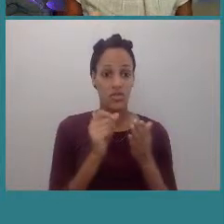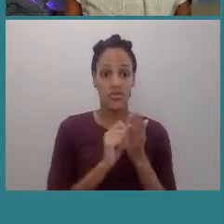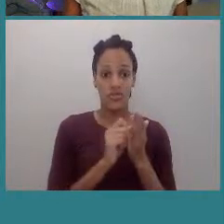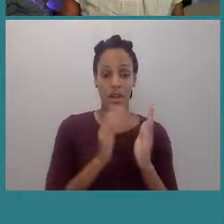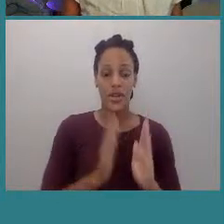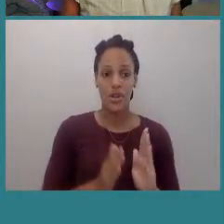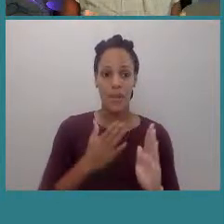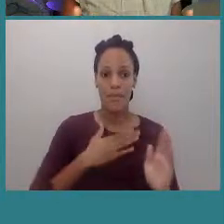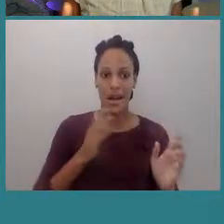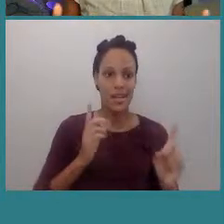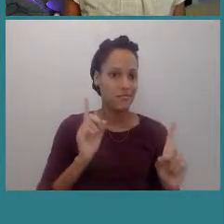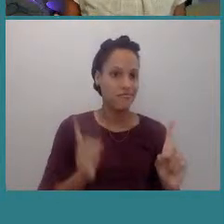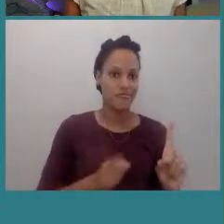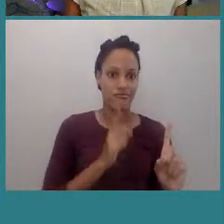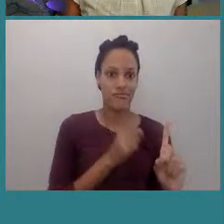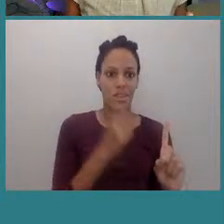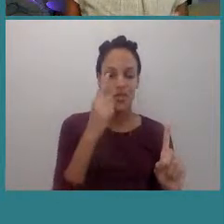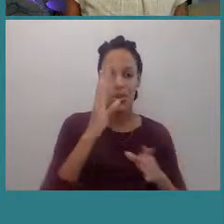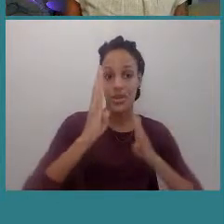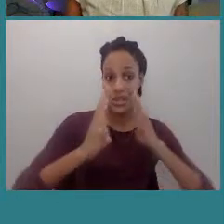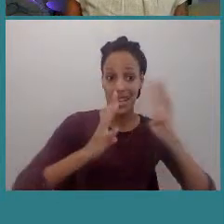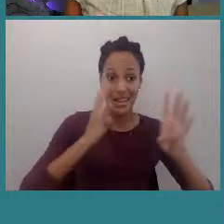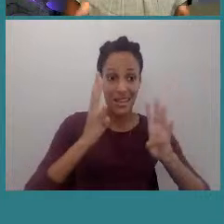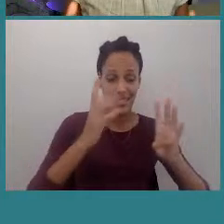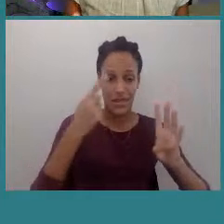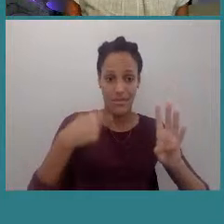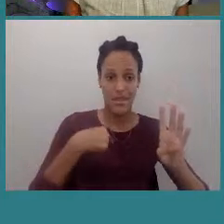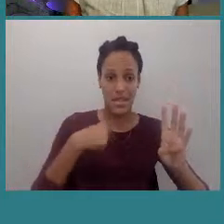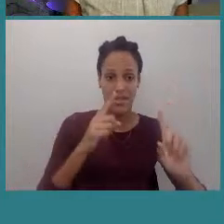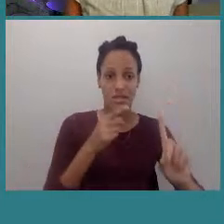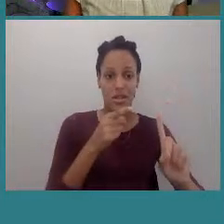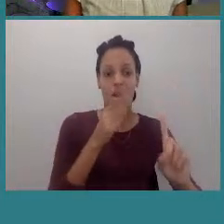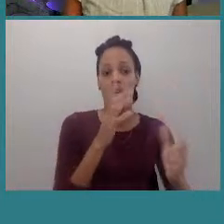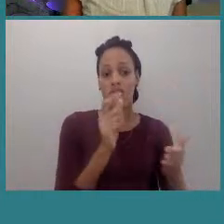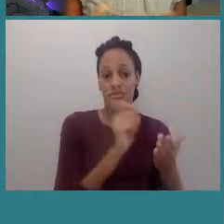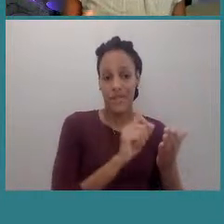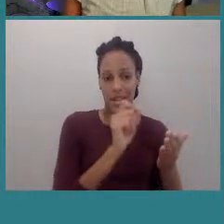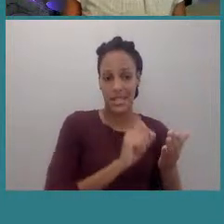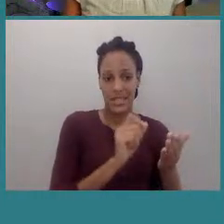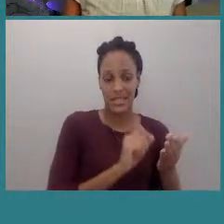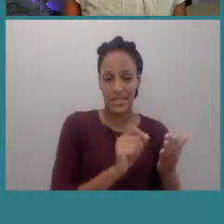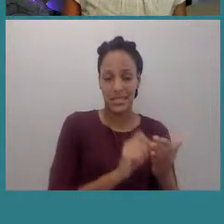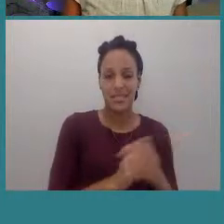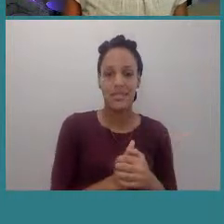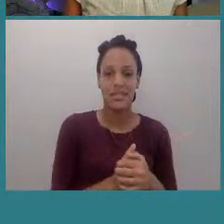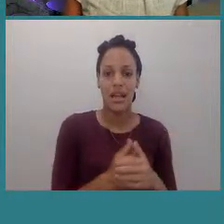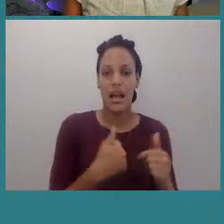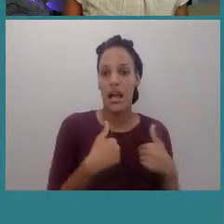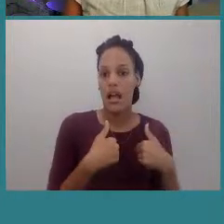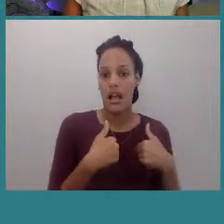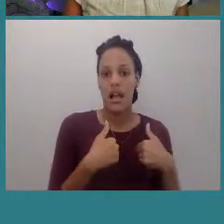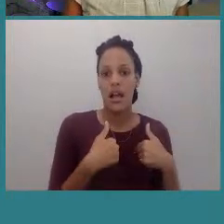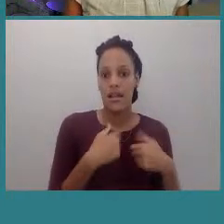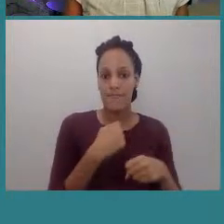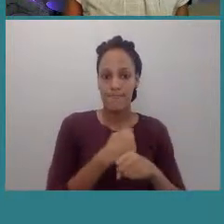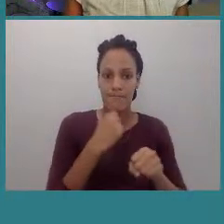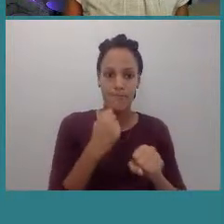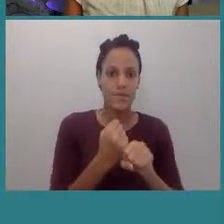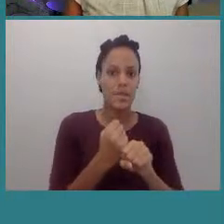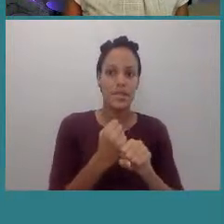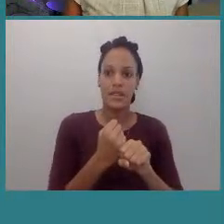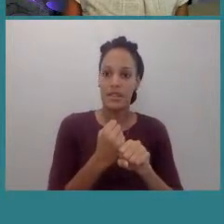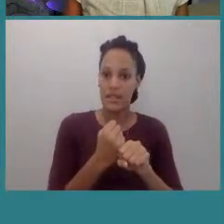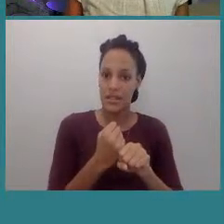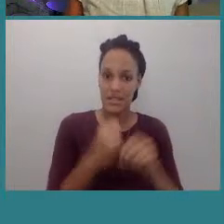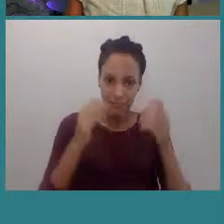primary means of creating is writing. And so I made a very intentional decision couple